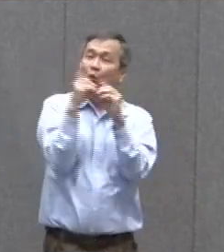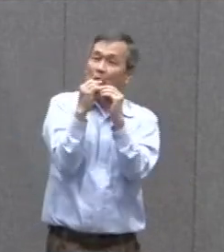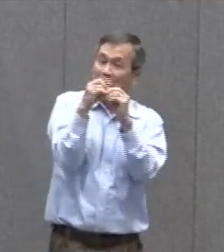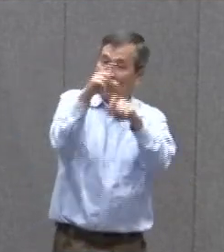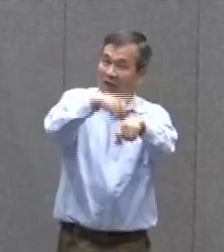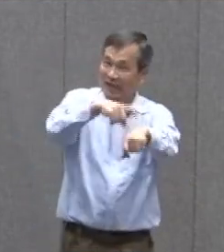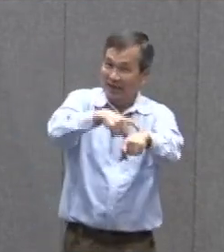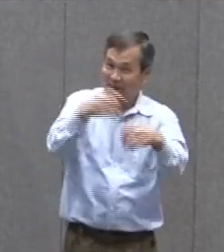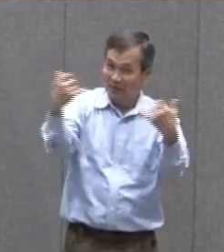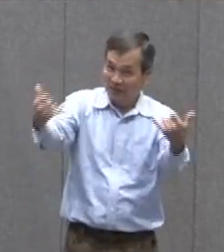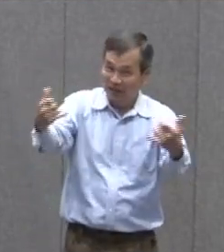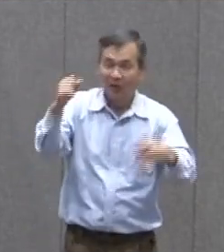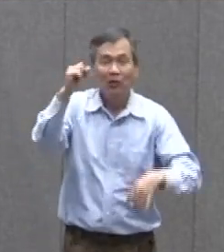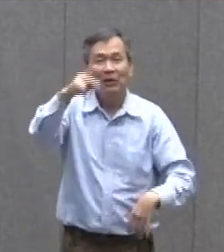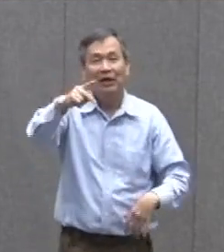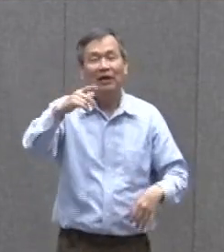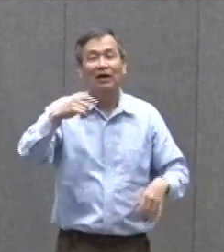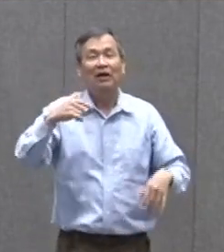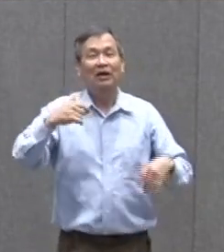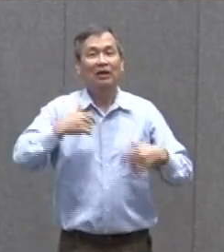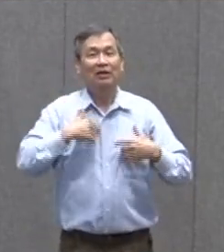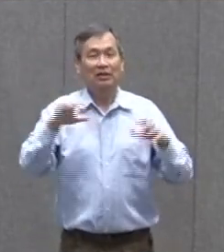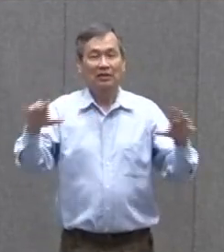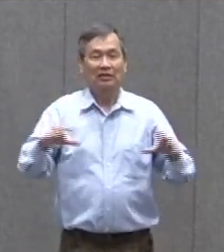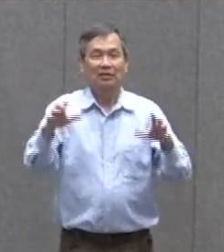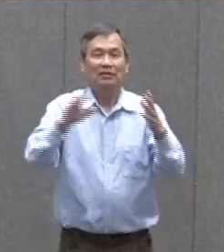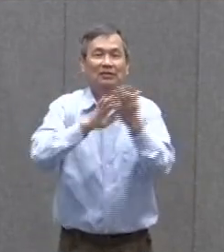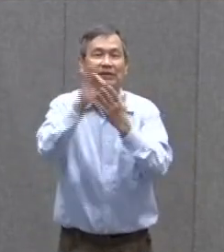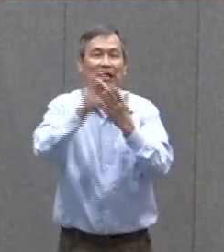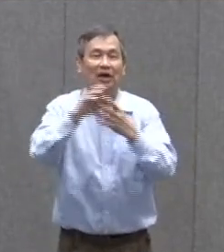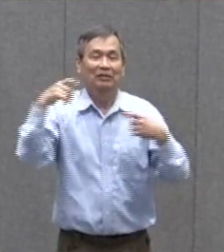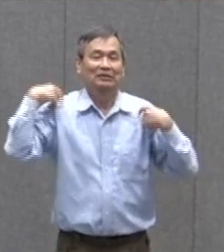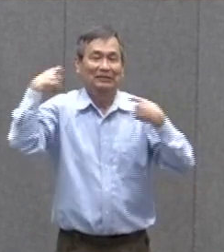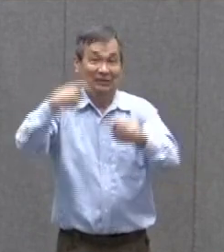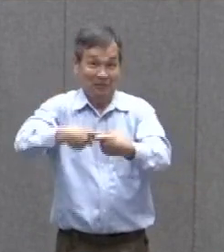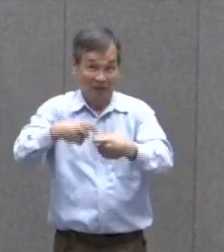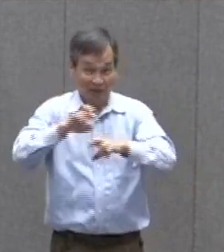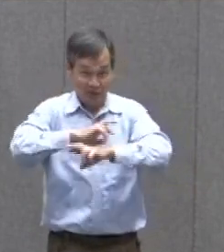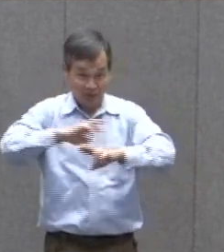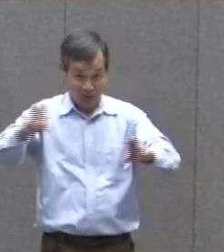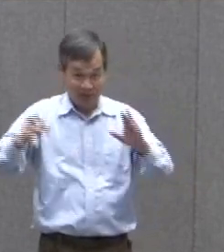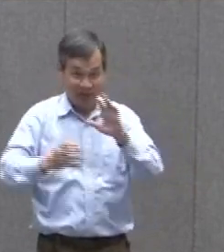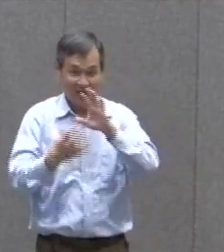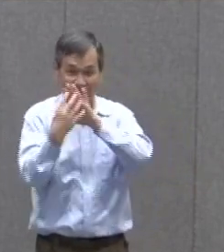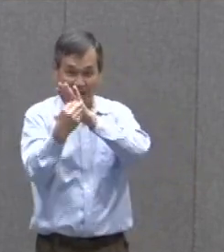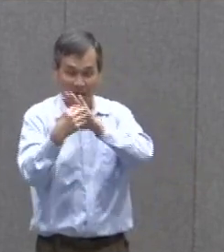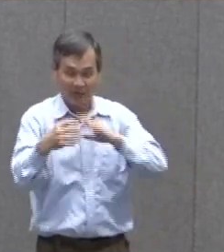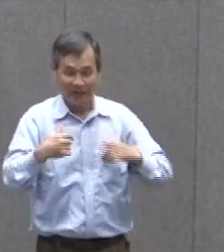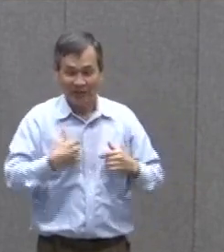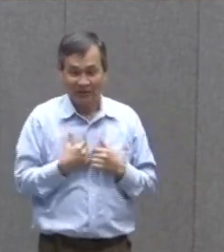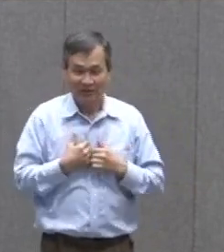but this time let's count in Spanish, in Español. Ready? Count with me. Uno,